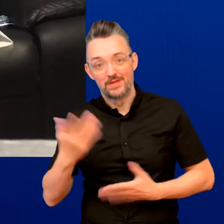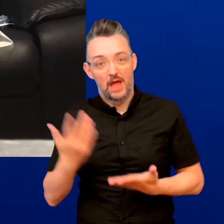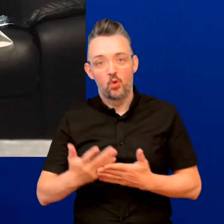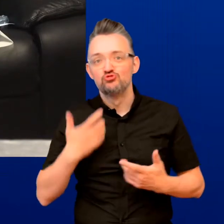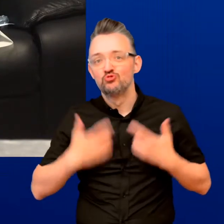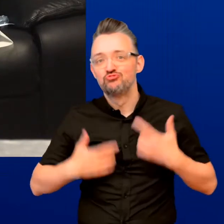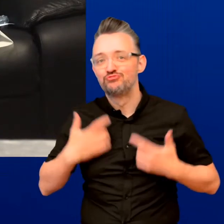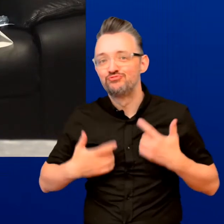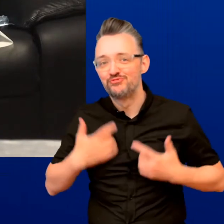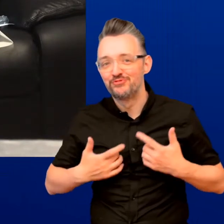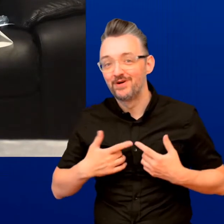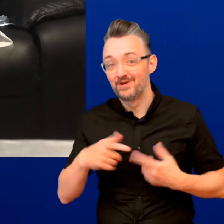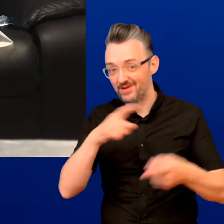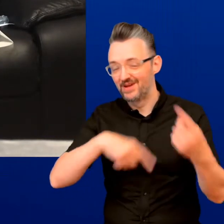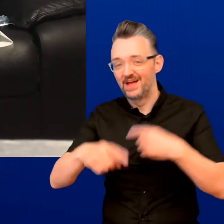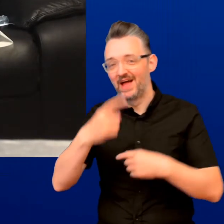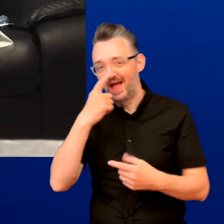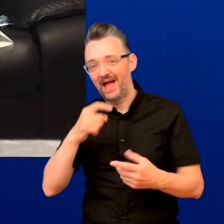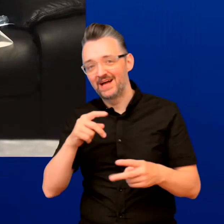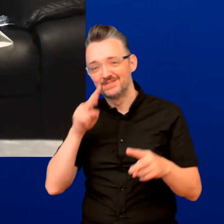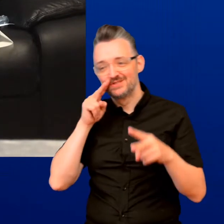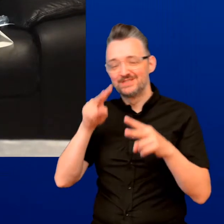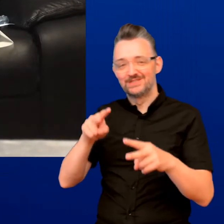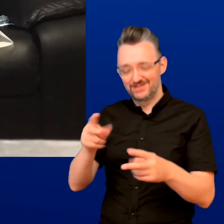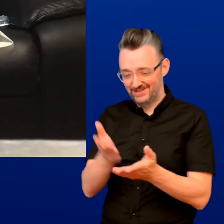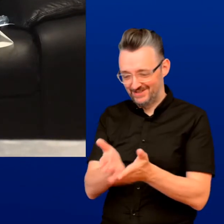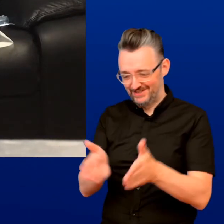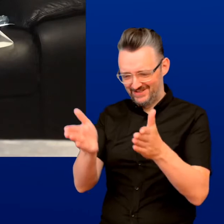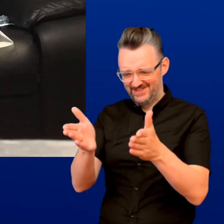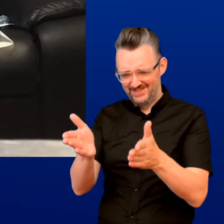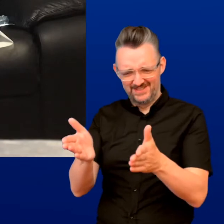is the bit where you can actually see your hard work turned into